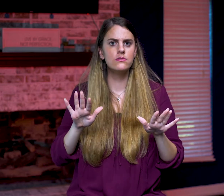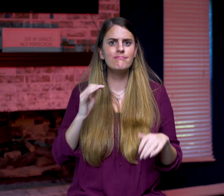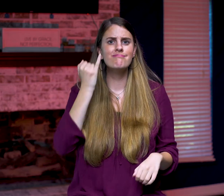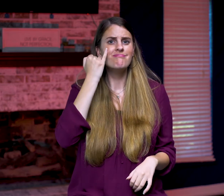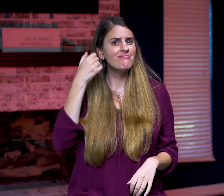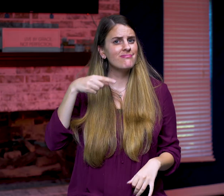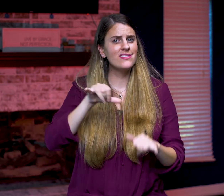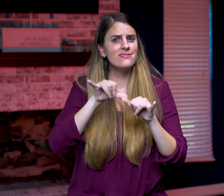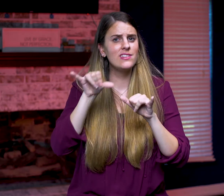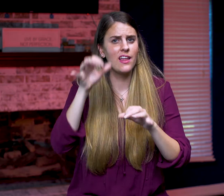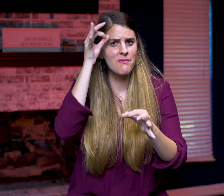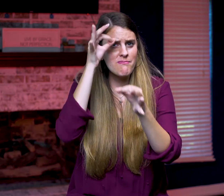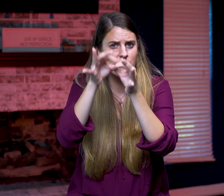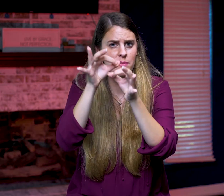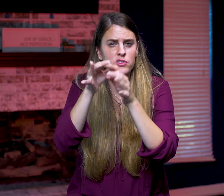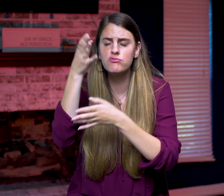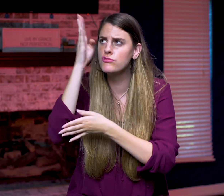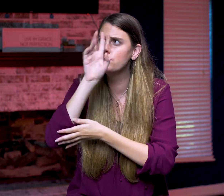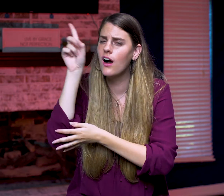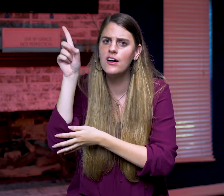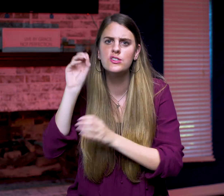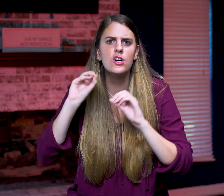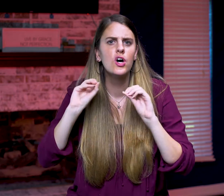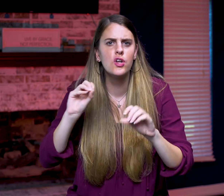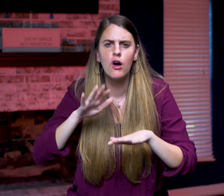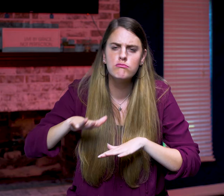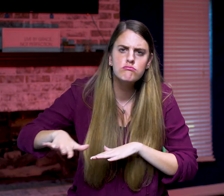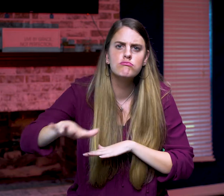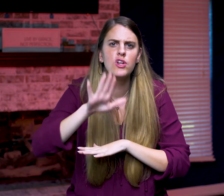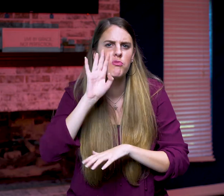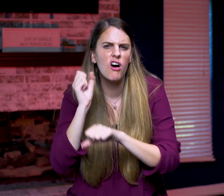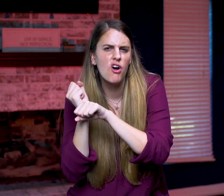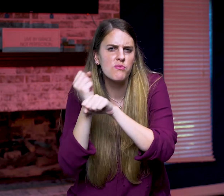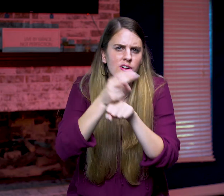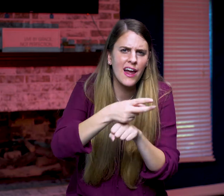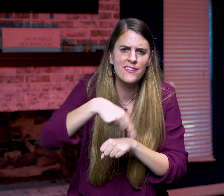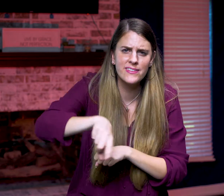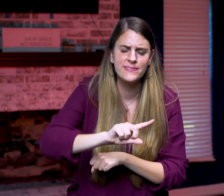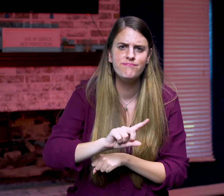If they stay faithful to God, no nation will overtake them;